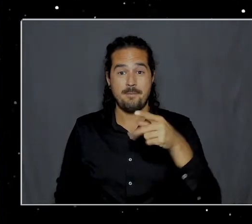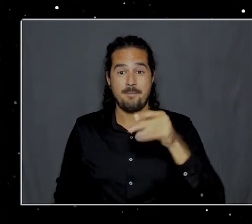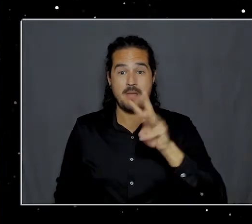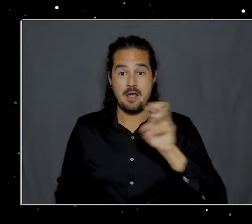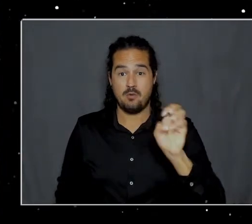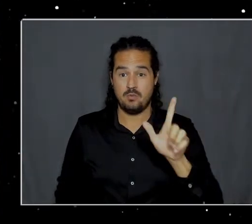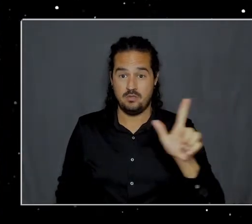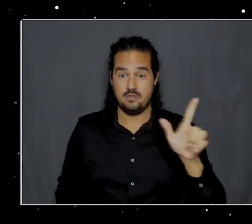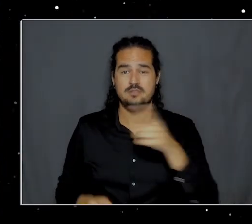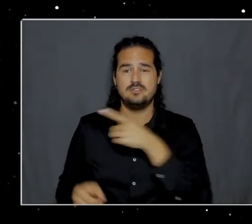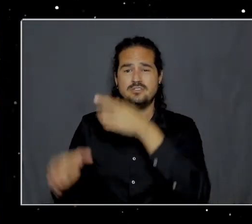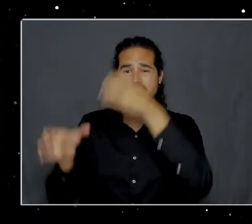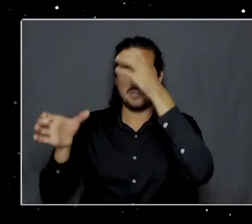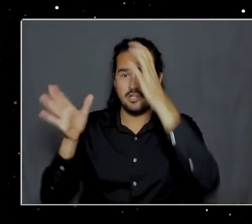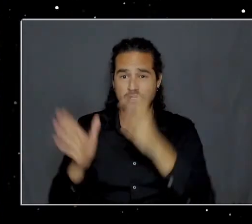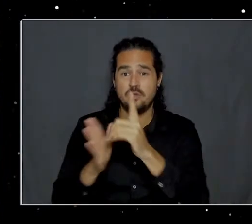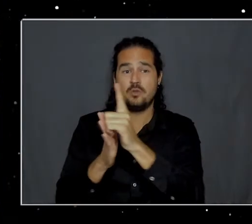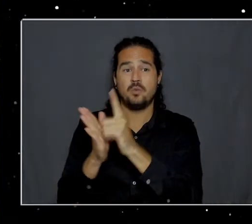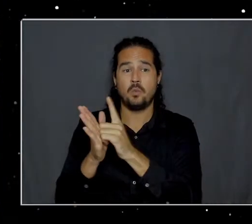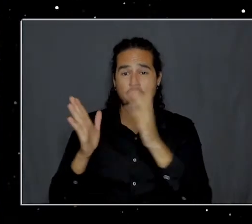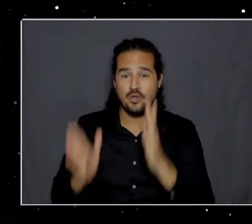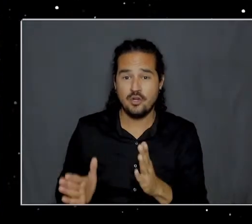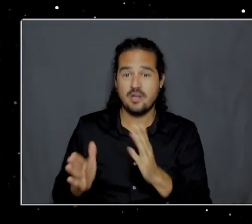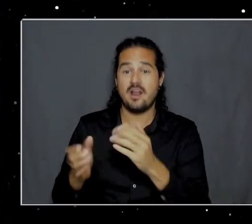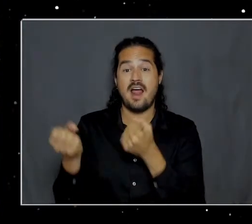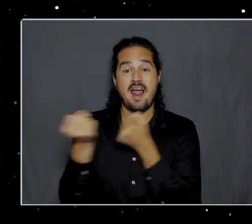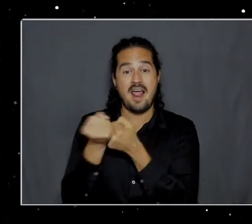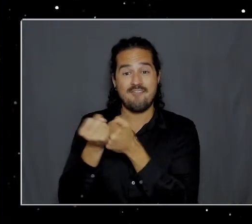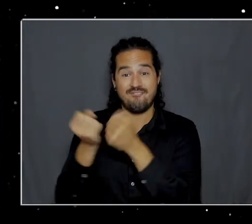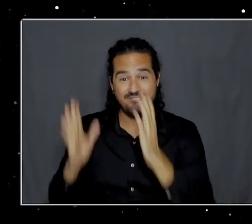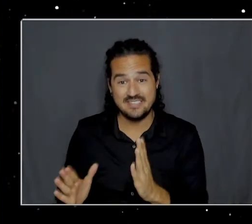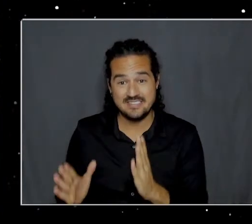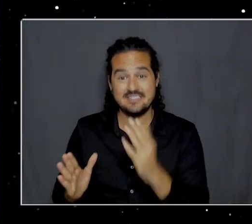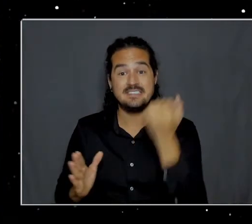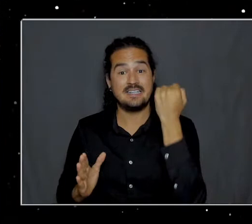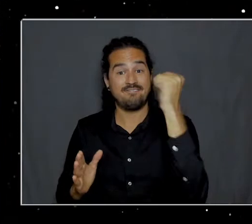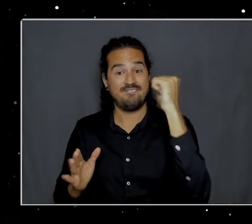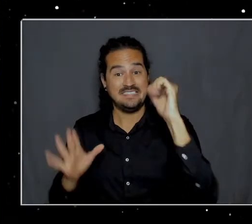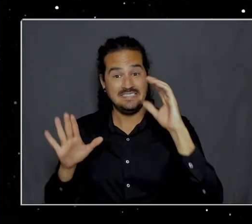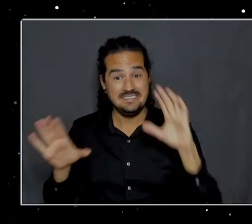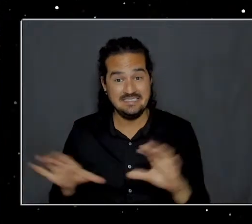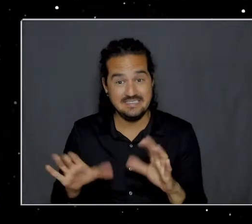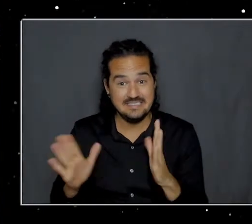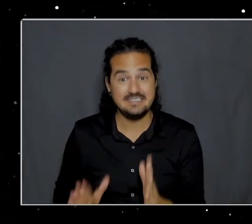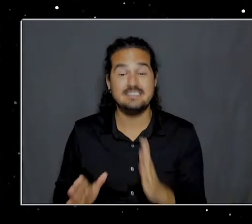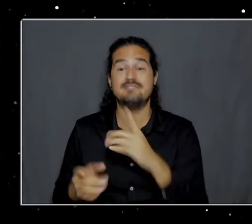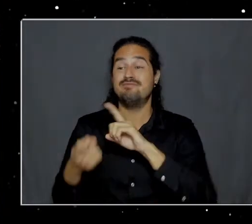SCHOLAR, LAWYER, ACTIVIST, AND